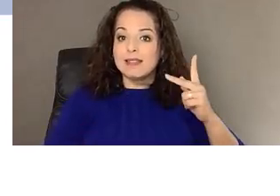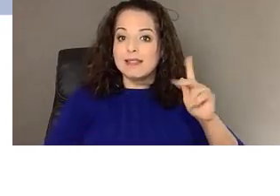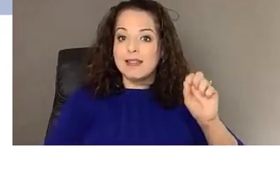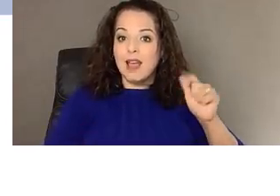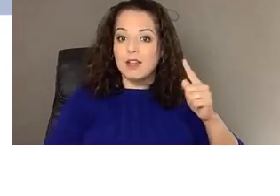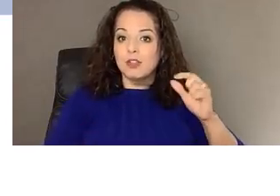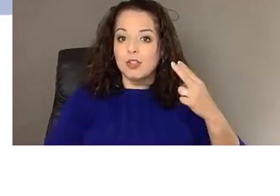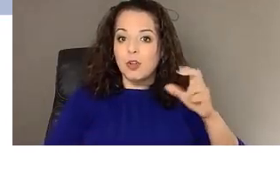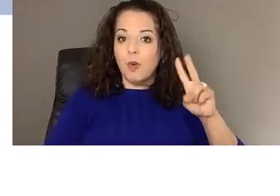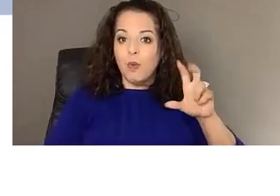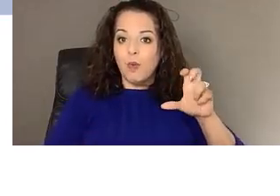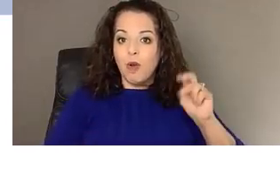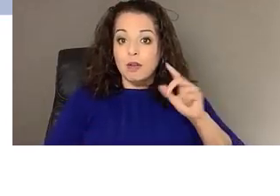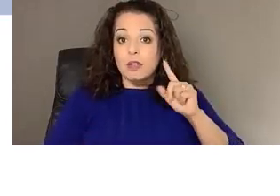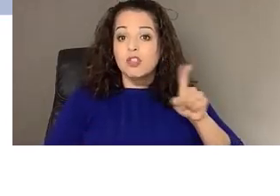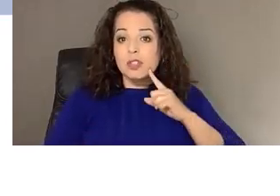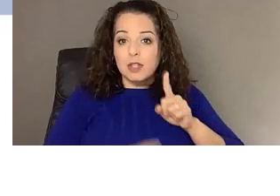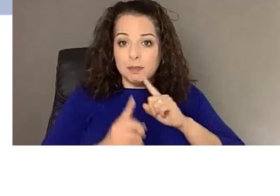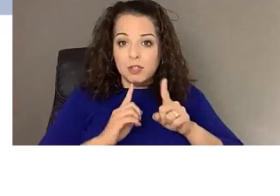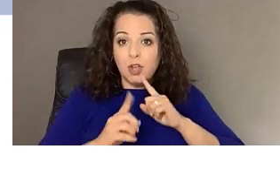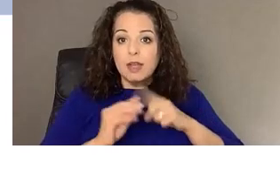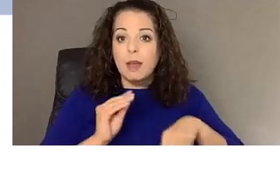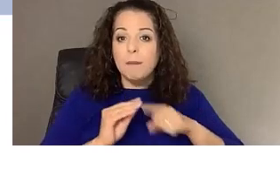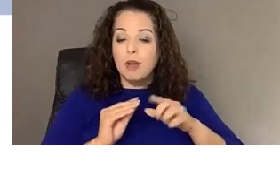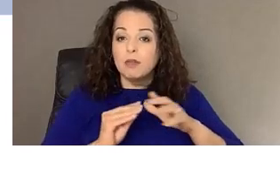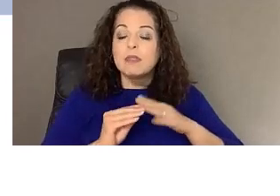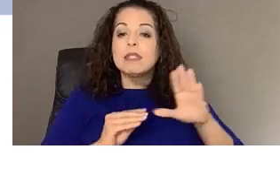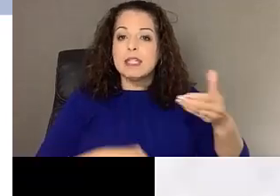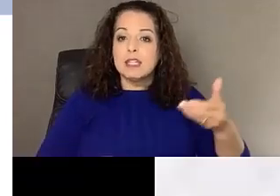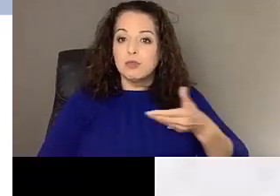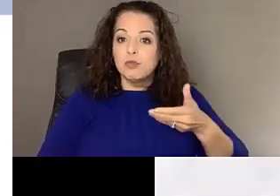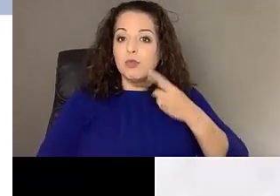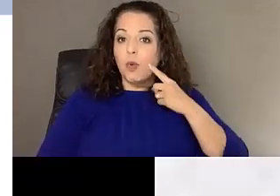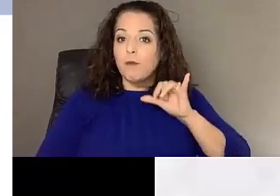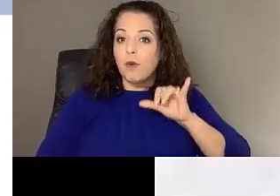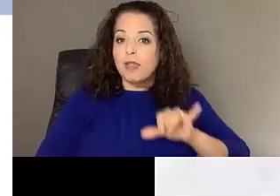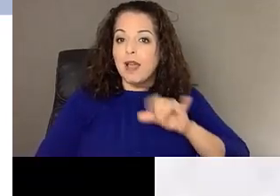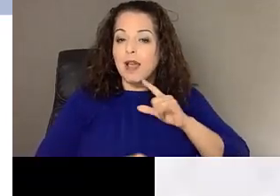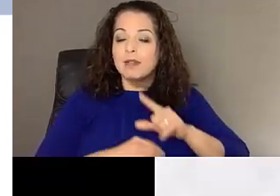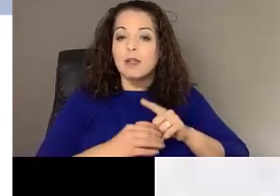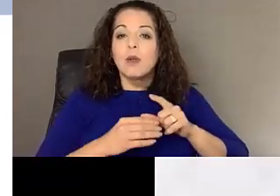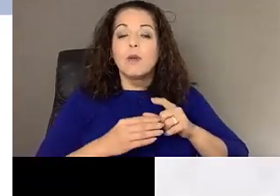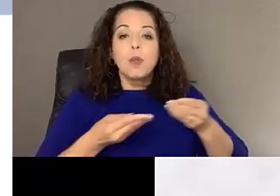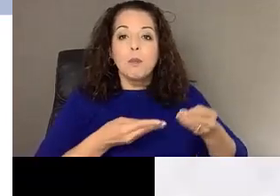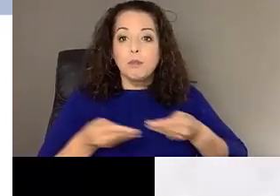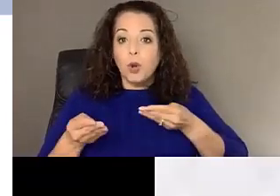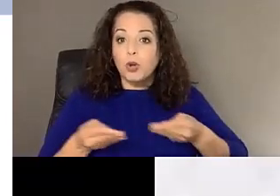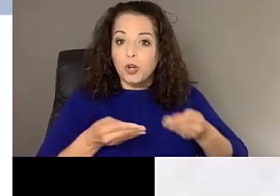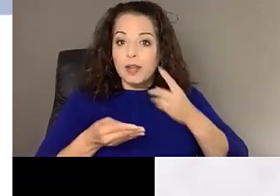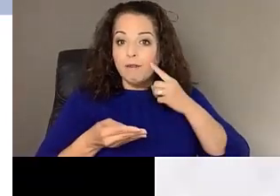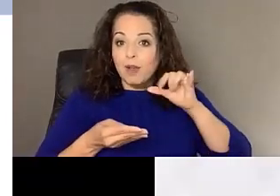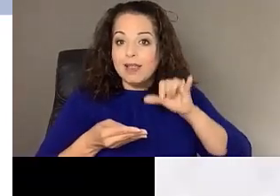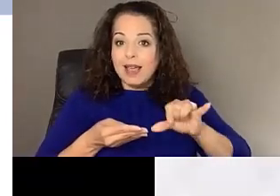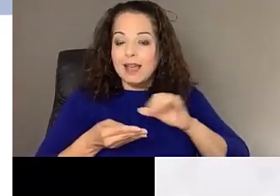to knowledge brokering in Canadian rehabilitation settings, so perfect for our conference